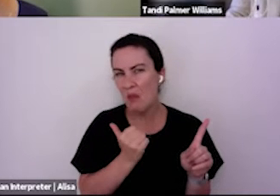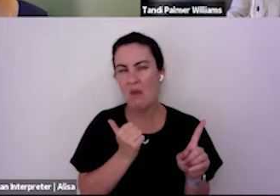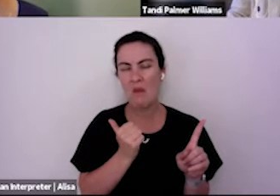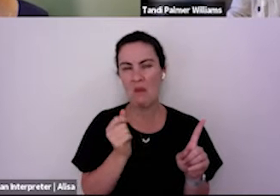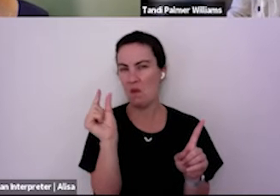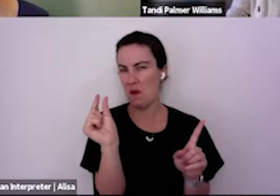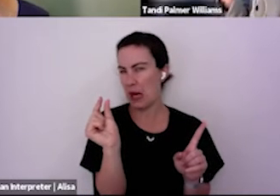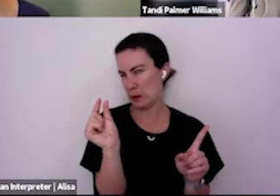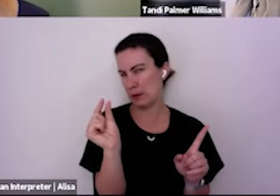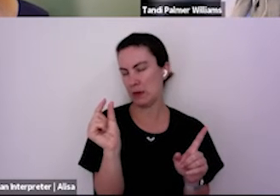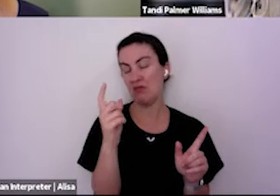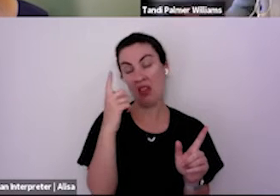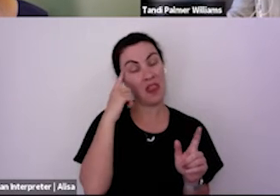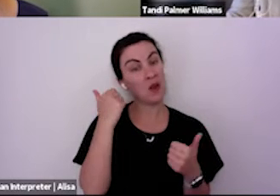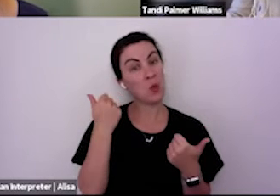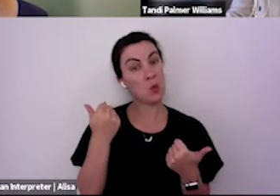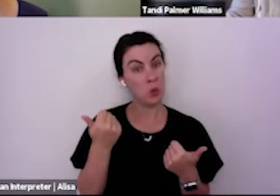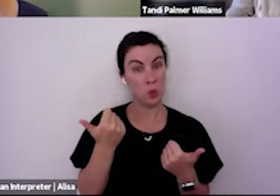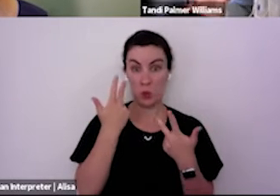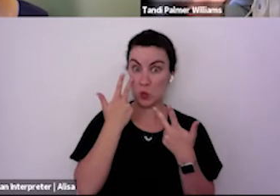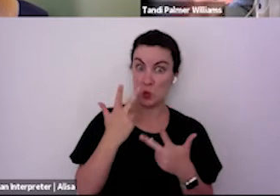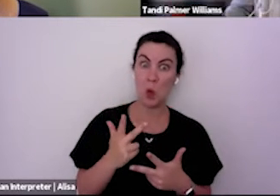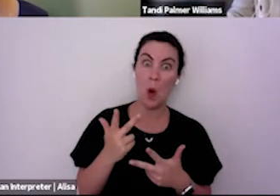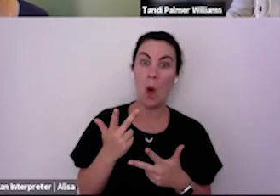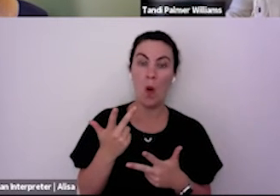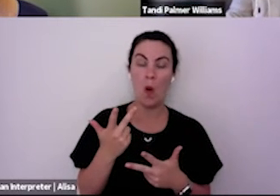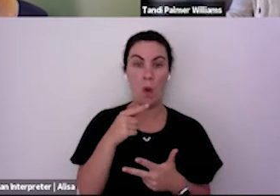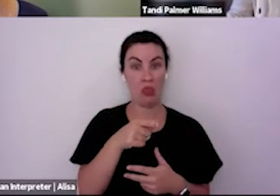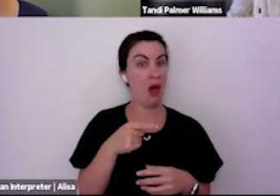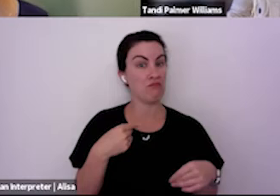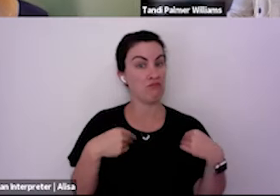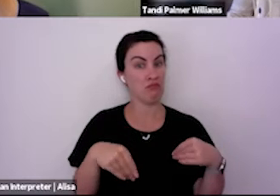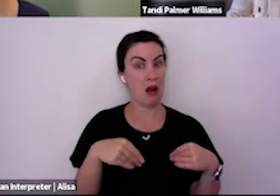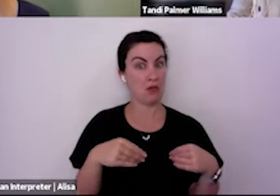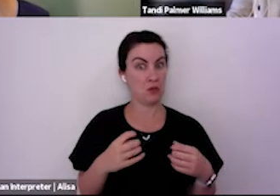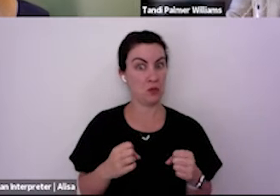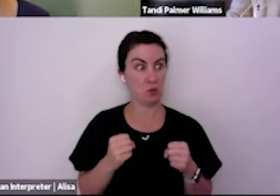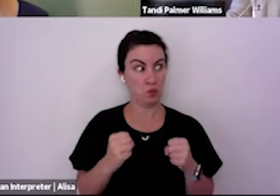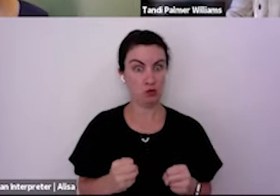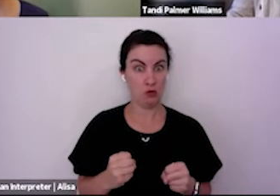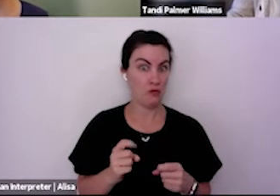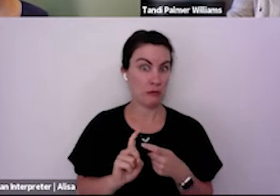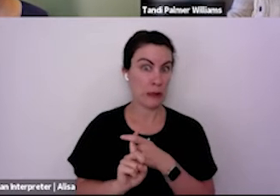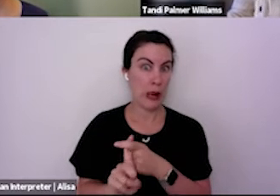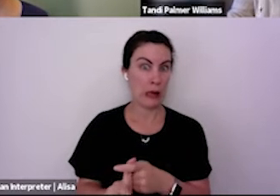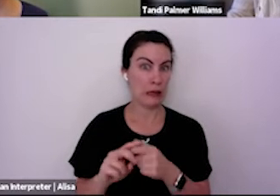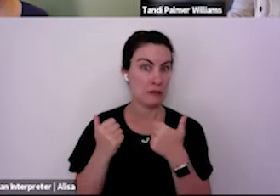I think that's a good sign that the market is holding shape as it is.